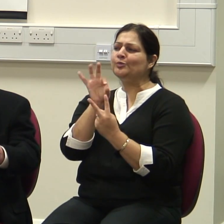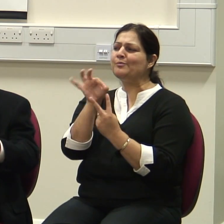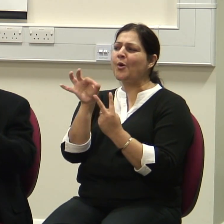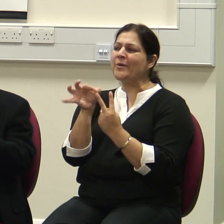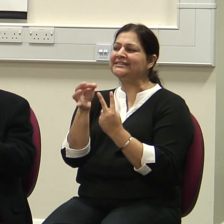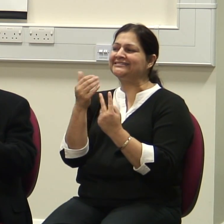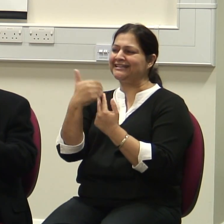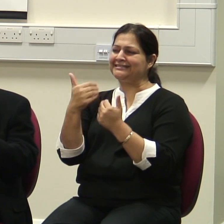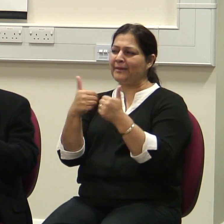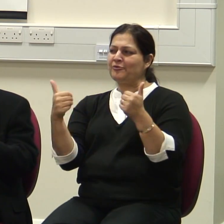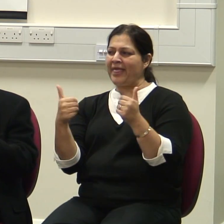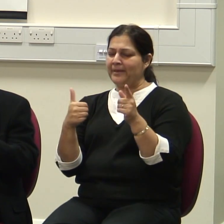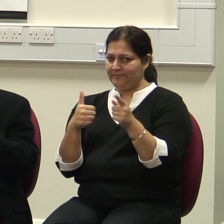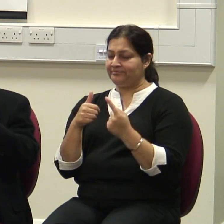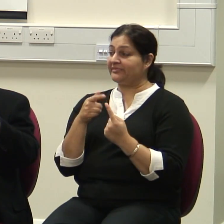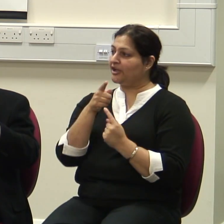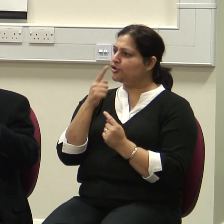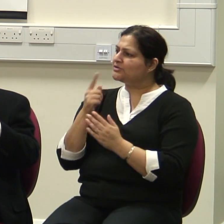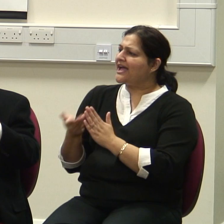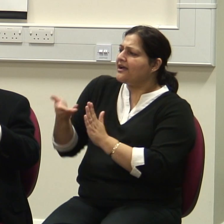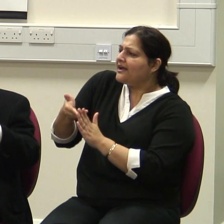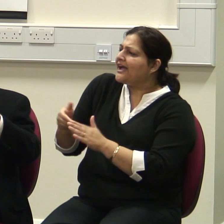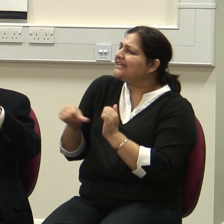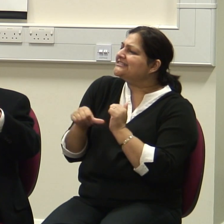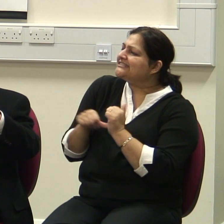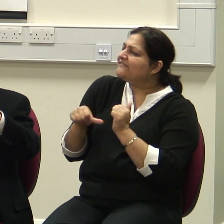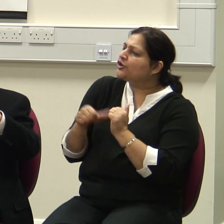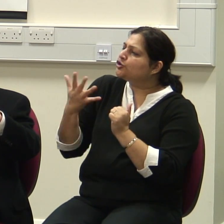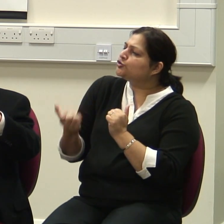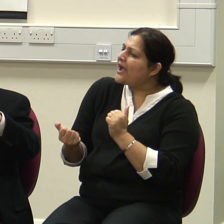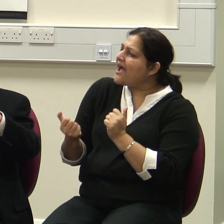of added on that it’s very difficult to have voluntary treatment in the current situation.